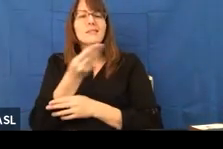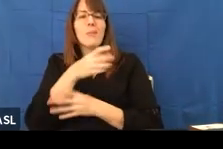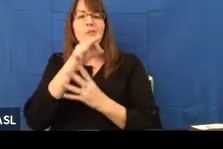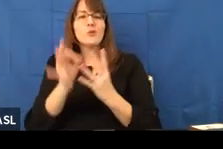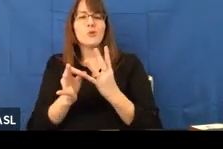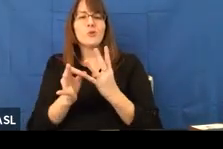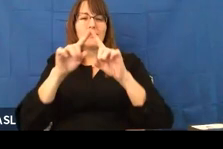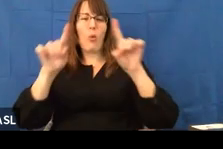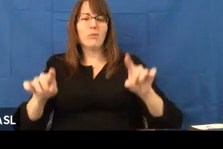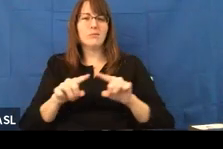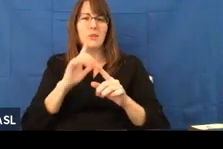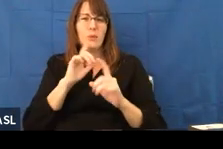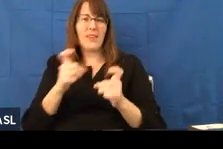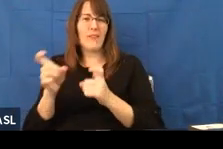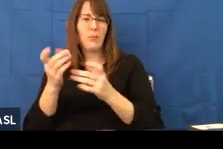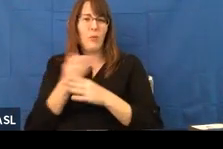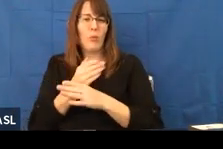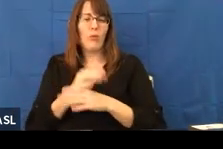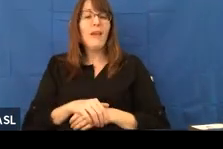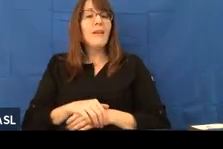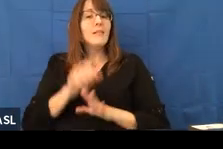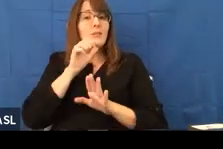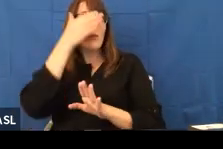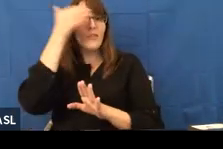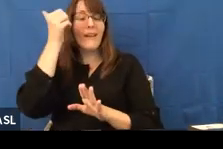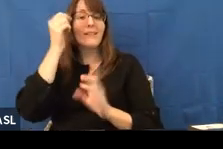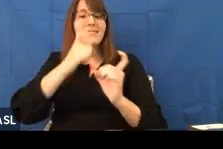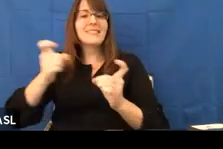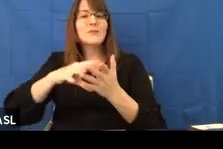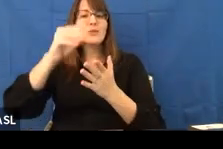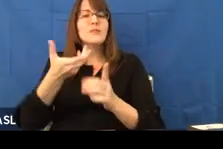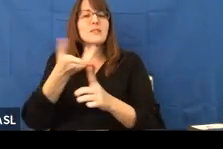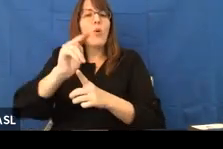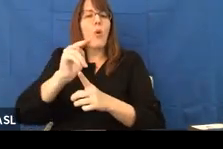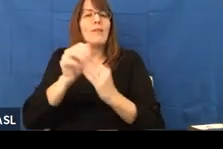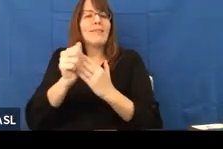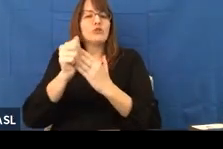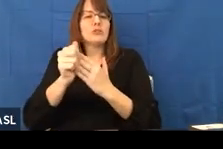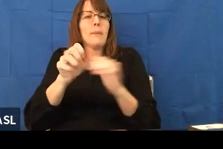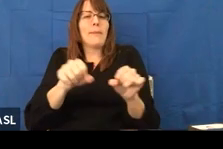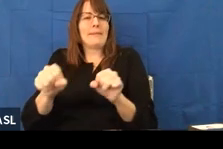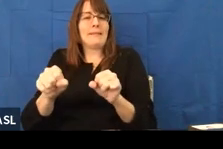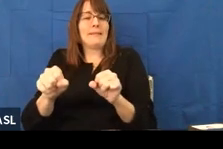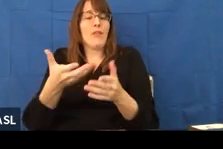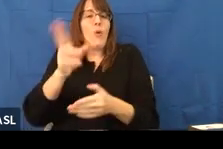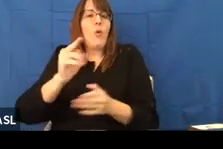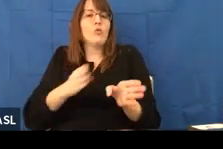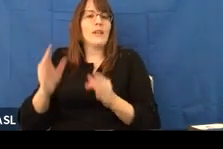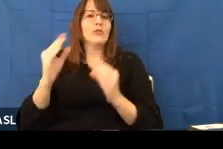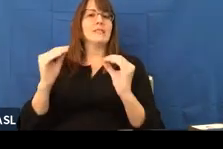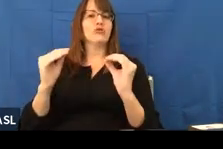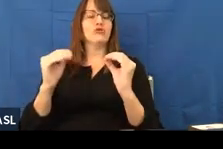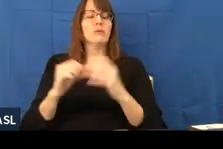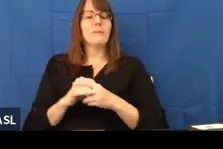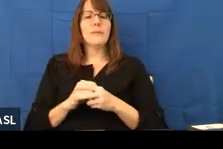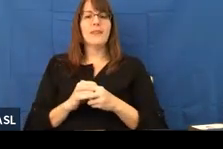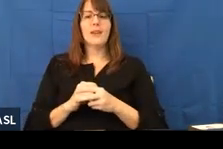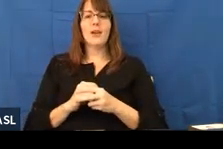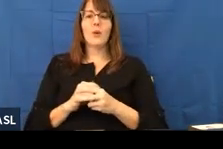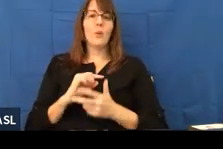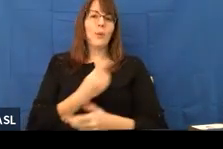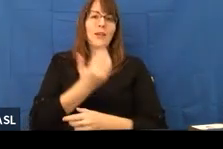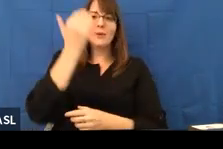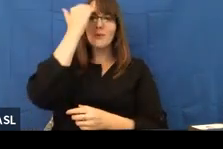Jewyl Alderson Clarke, SDCOE: As we go through this and then don't forget to give students, their own leadership and teaching opportunities. We know that students have been in ct. So they have have leadership.